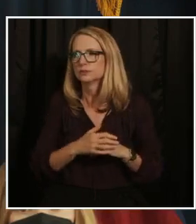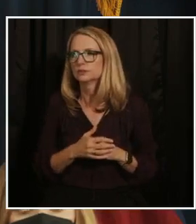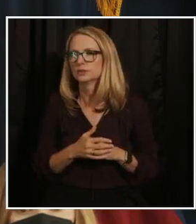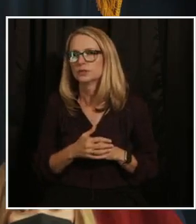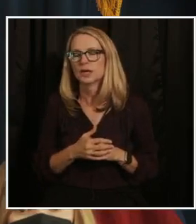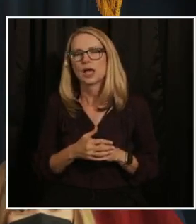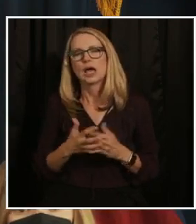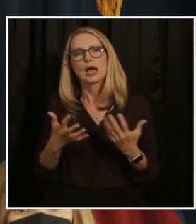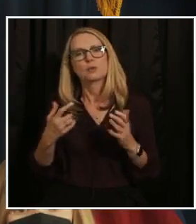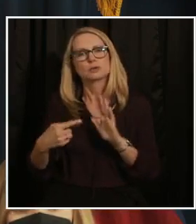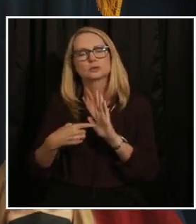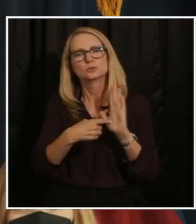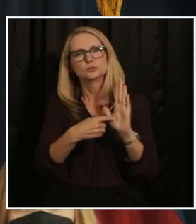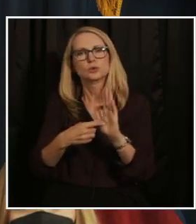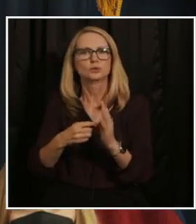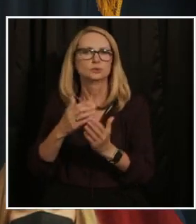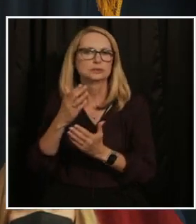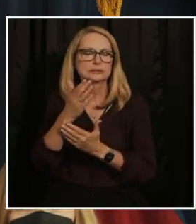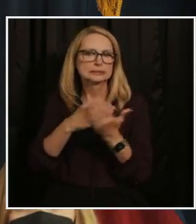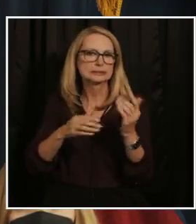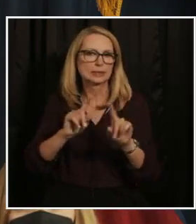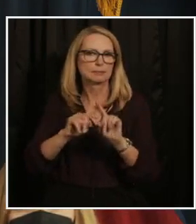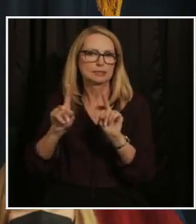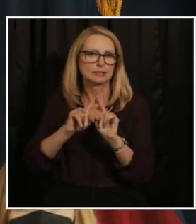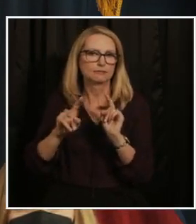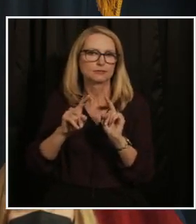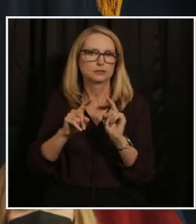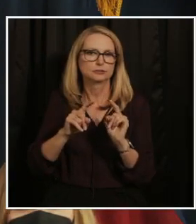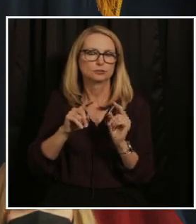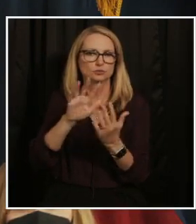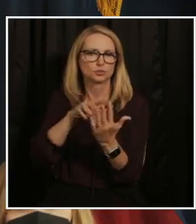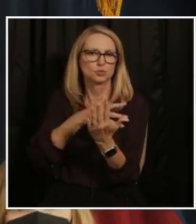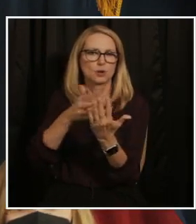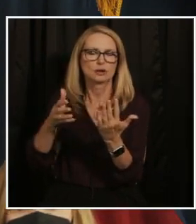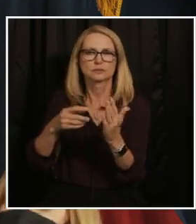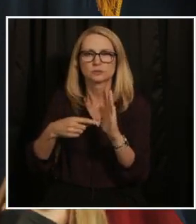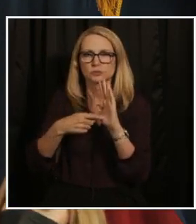that that really bring home why why vaccinations are so important not that one